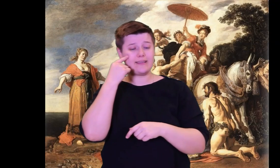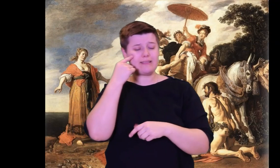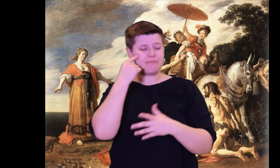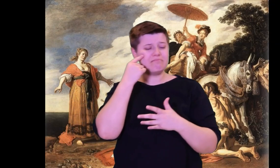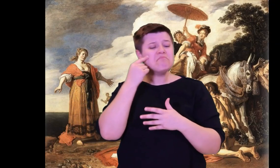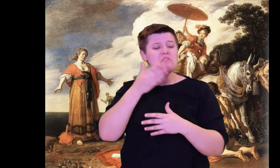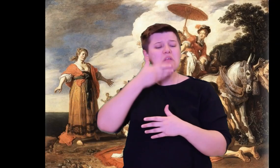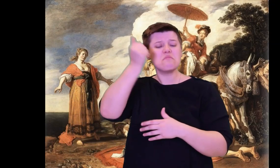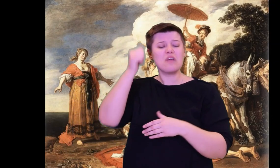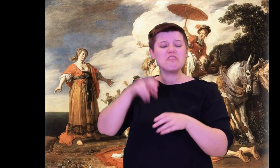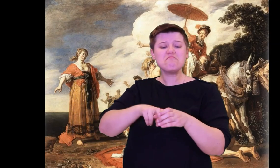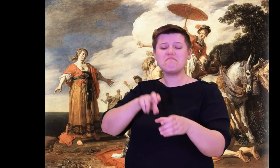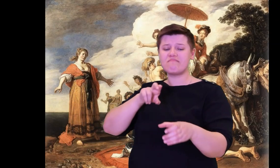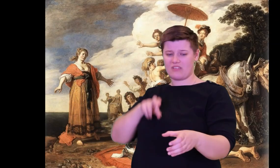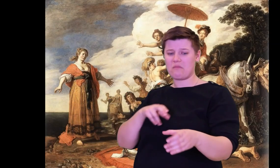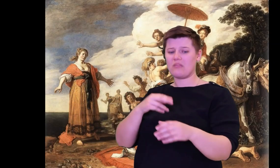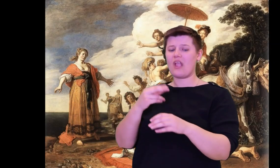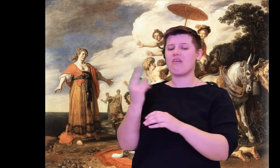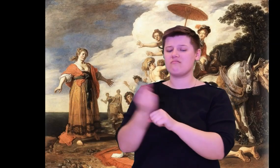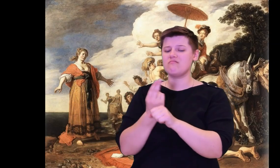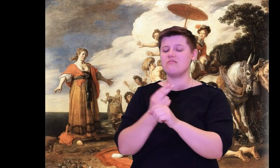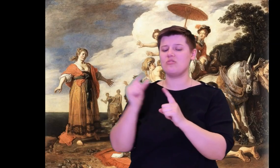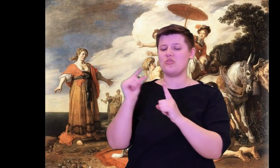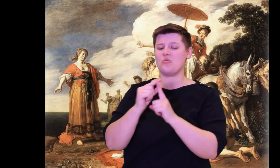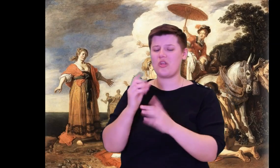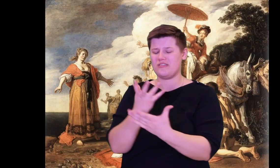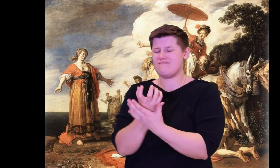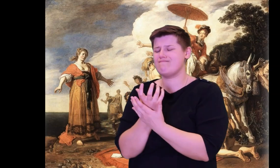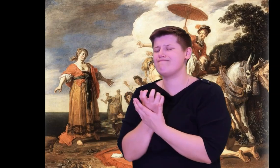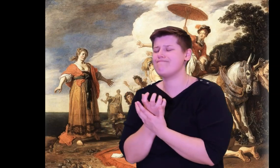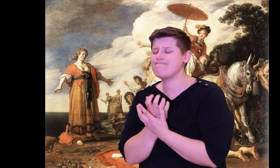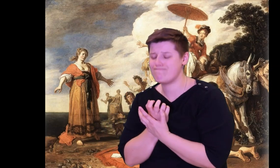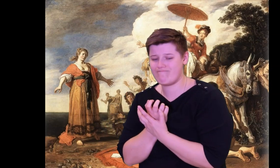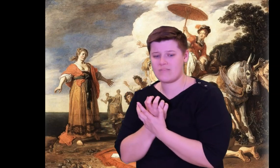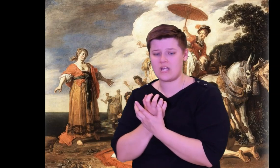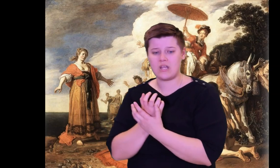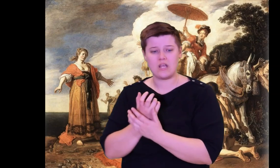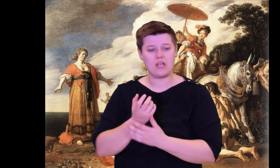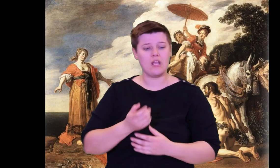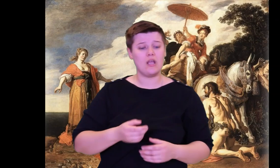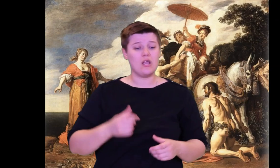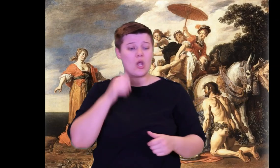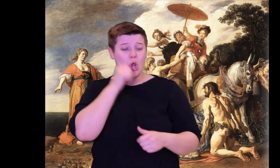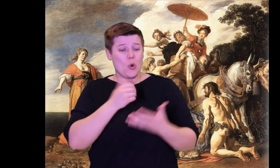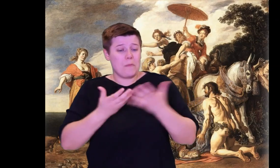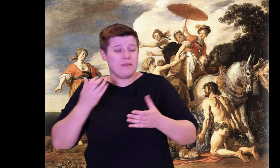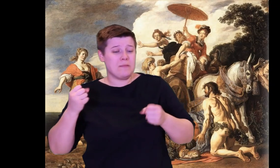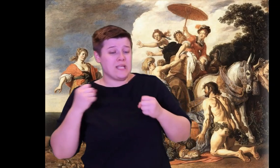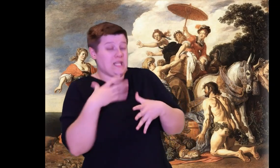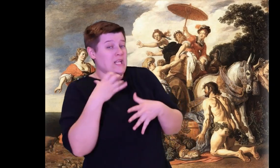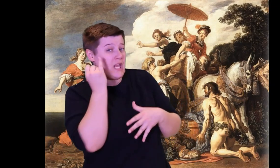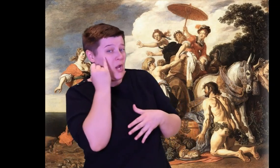you are as tall and beautiful as she. But if you live on earth and are a human,